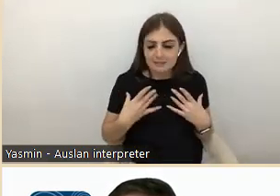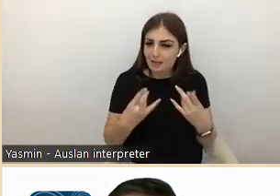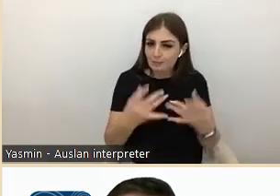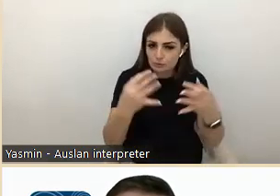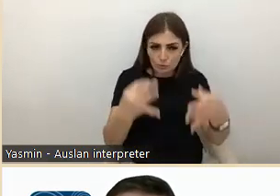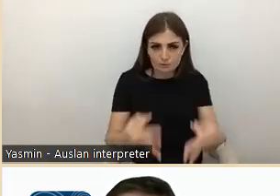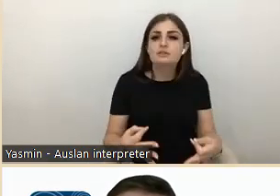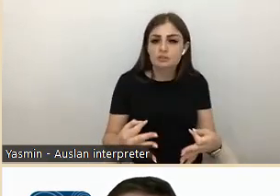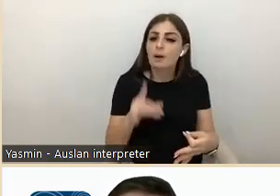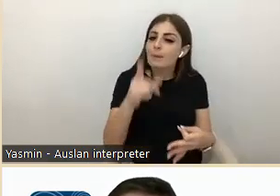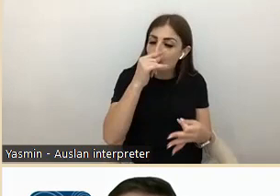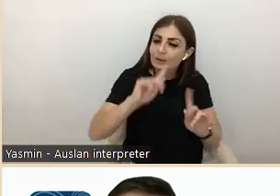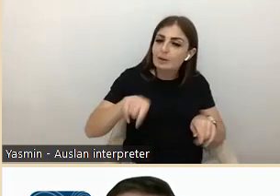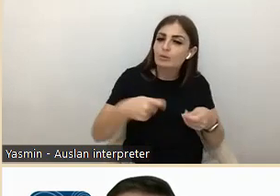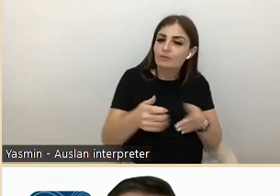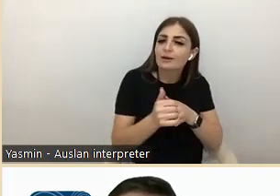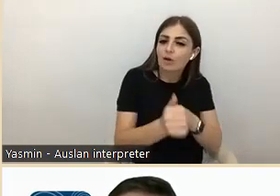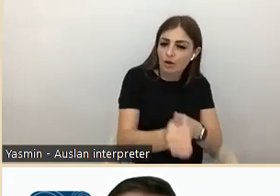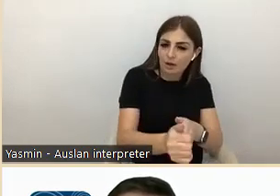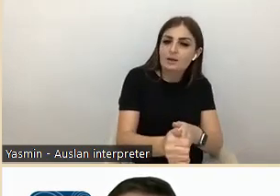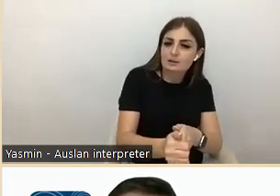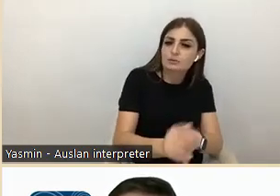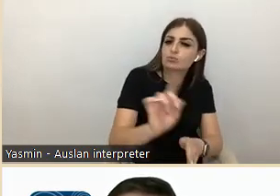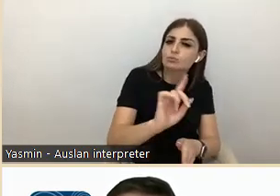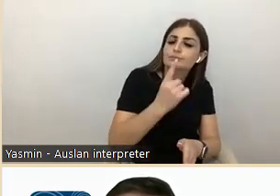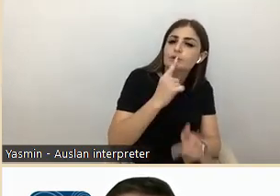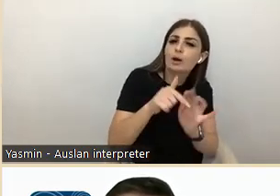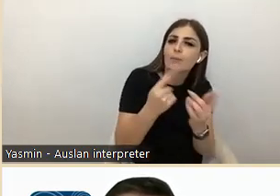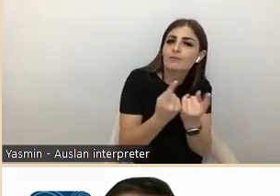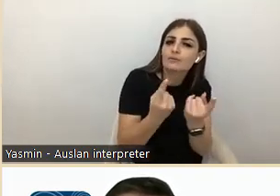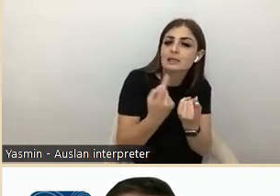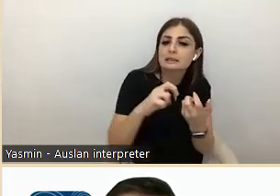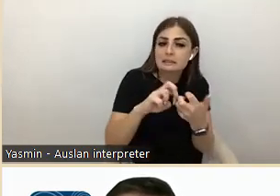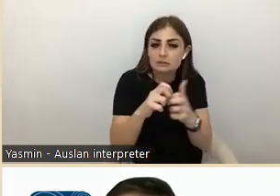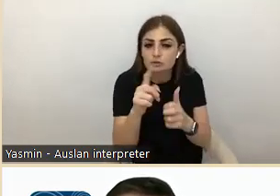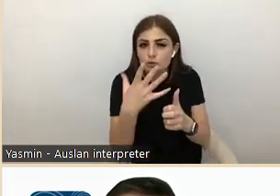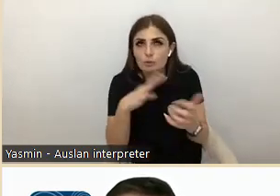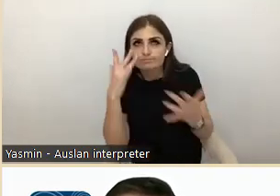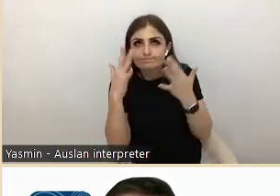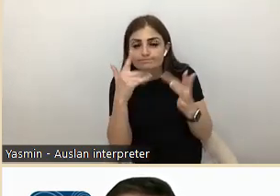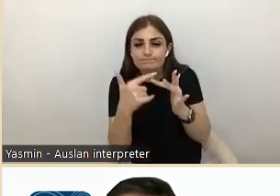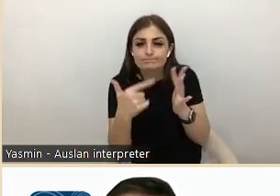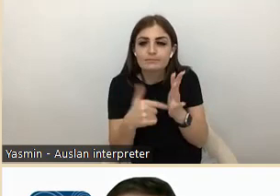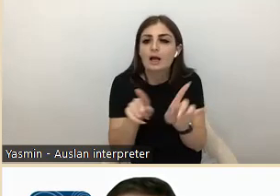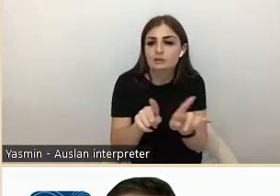We can provide guidance about what kinds of things and issues you want to be thinking about when you make that decision.